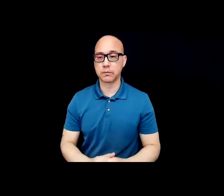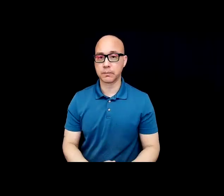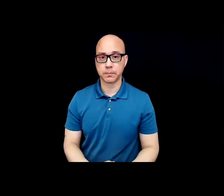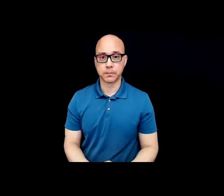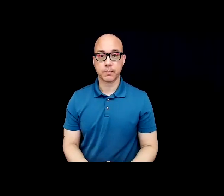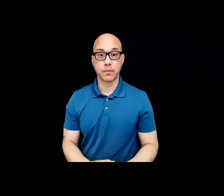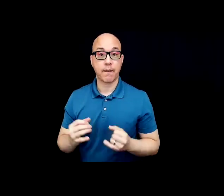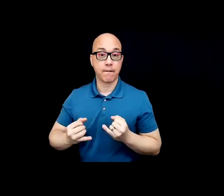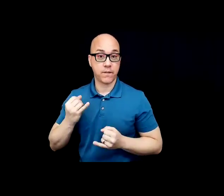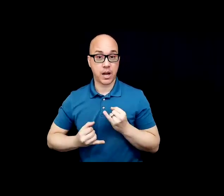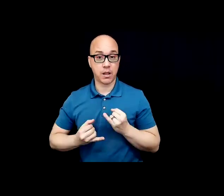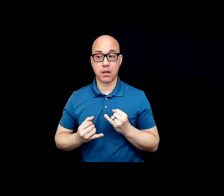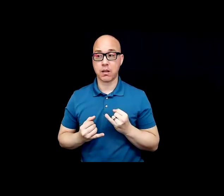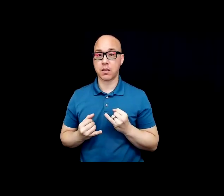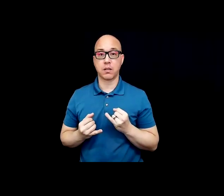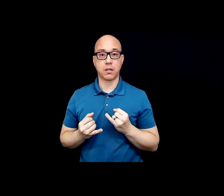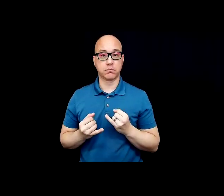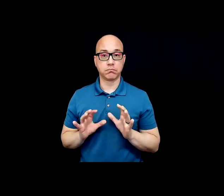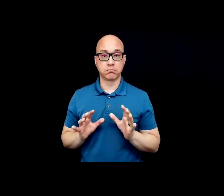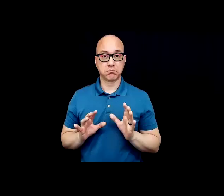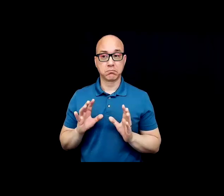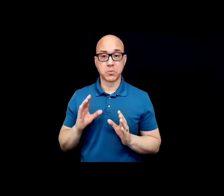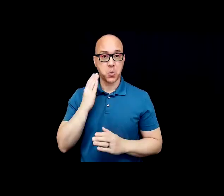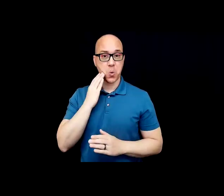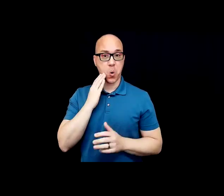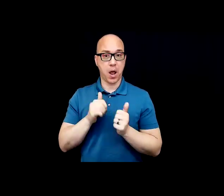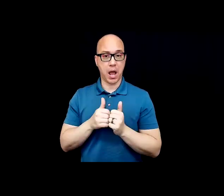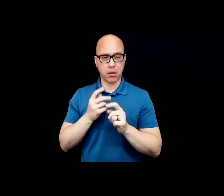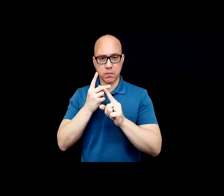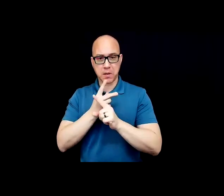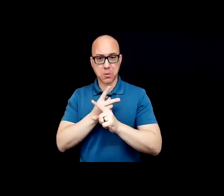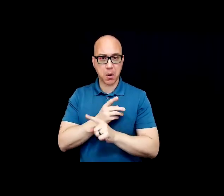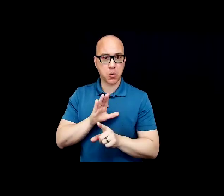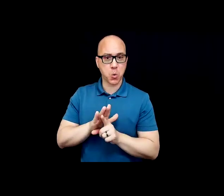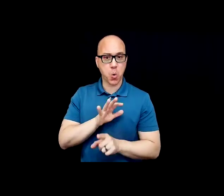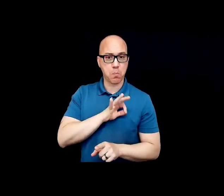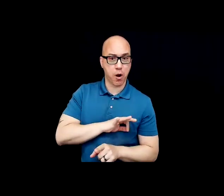And finally, understanding how to figure your profit and expenses.